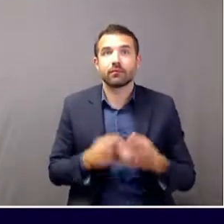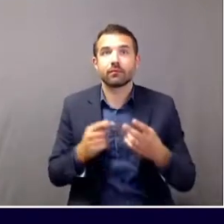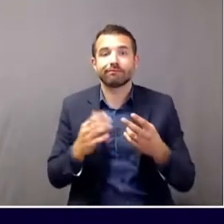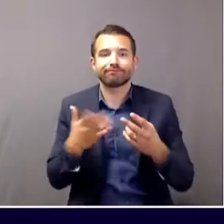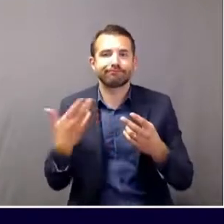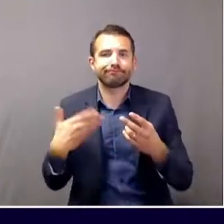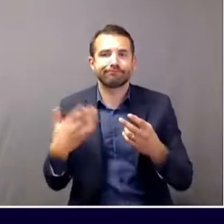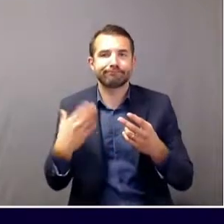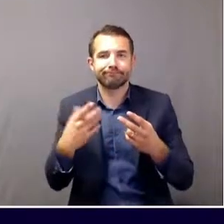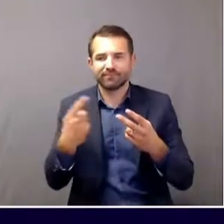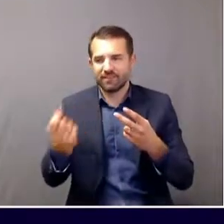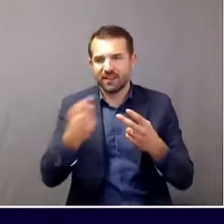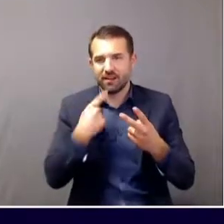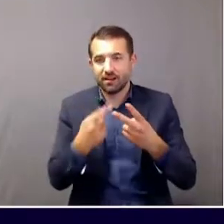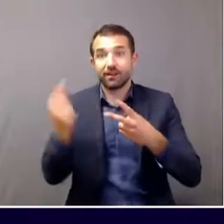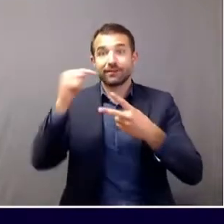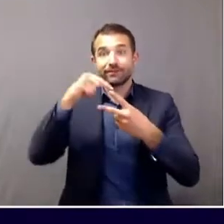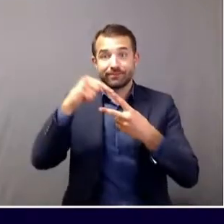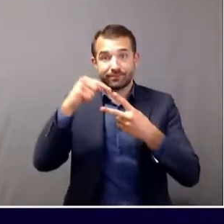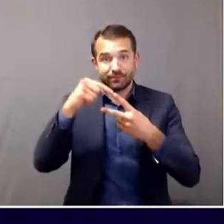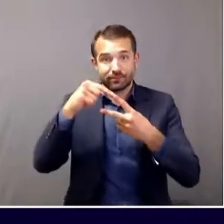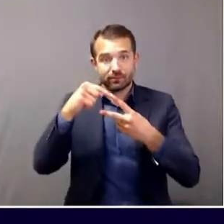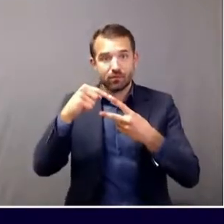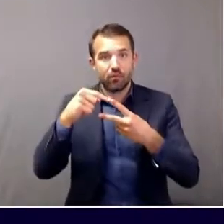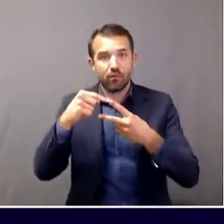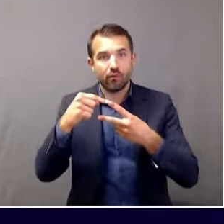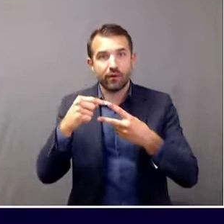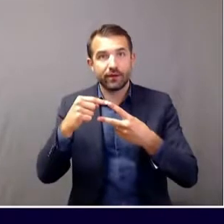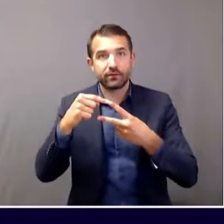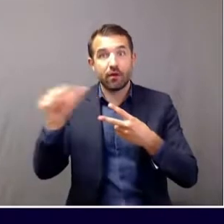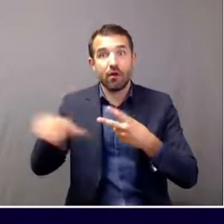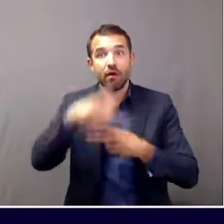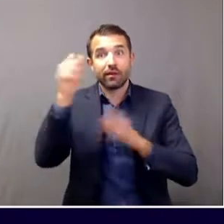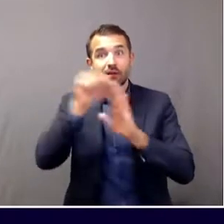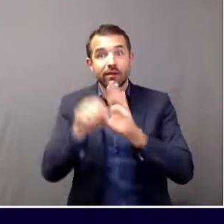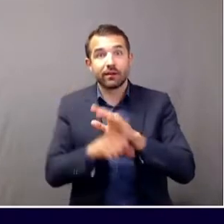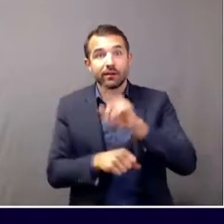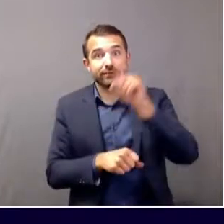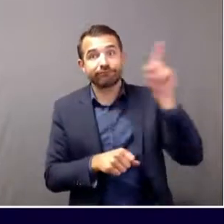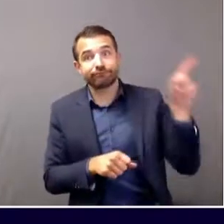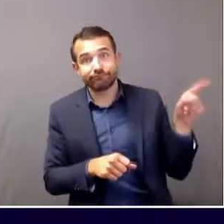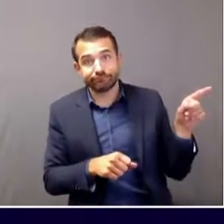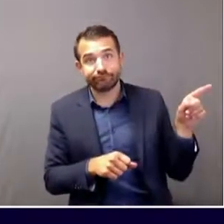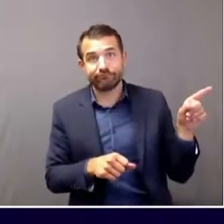so we value a what's going on